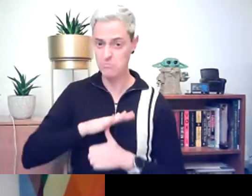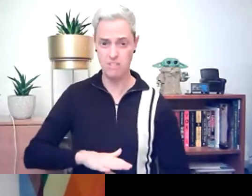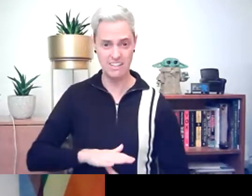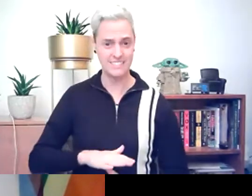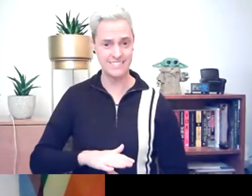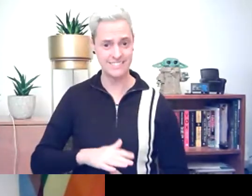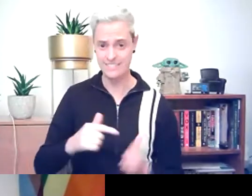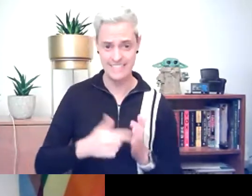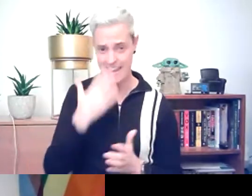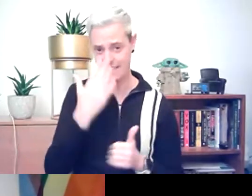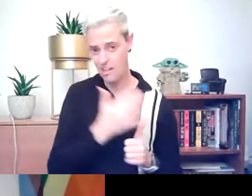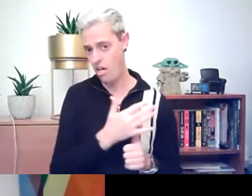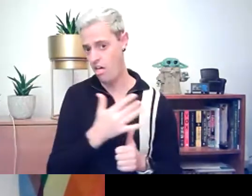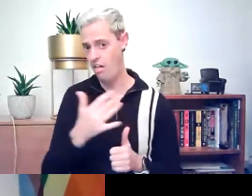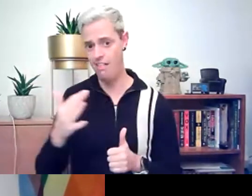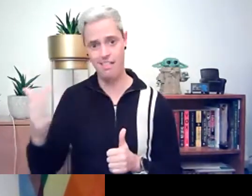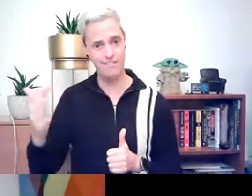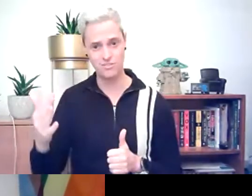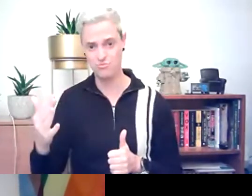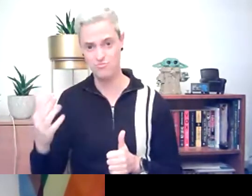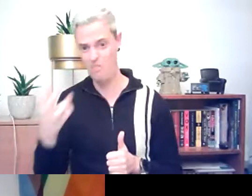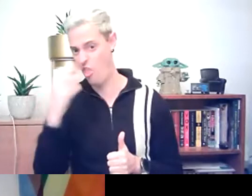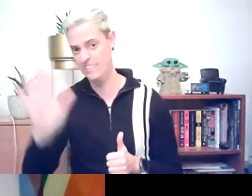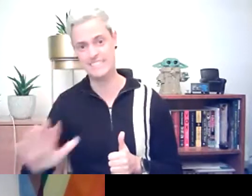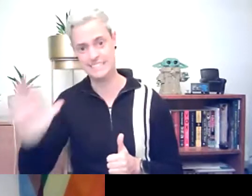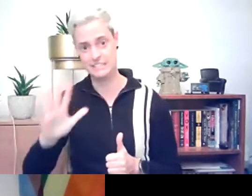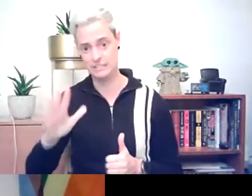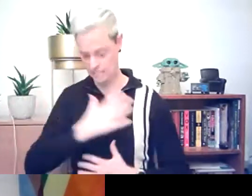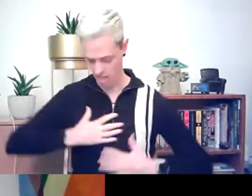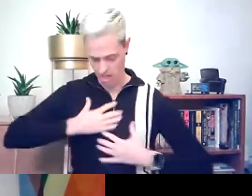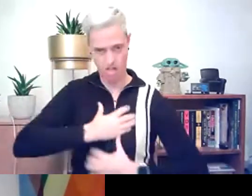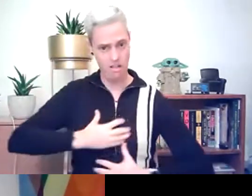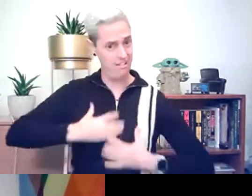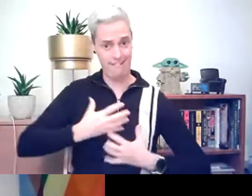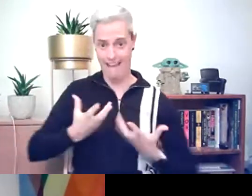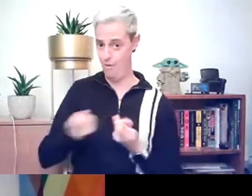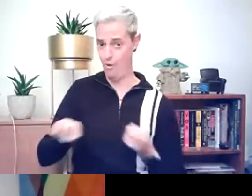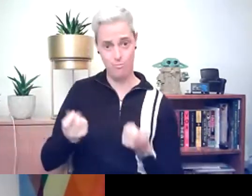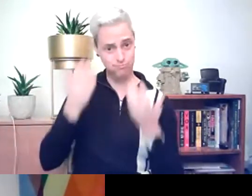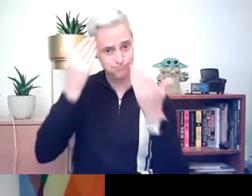18:12:53 And yeah it's it's it's great. I'm so proud of it. There's a they produced a